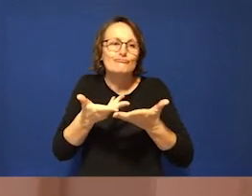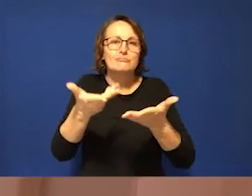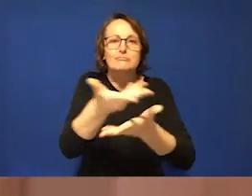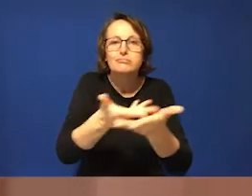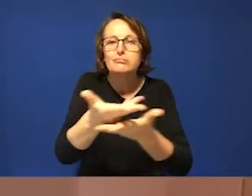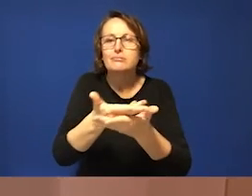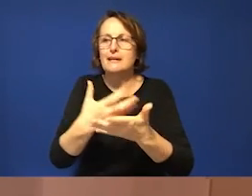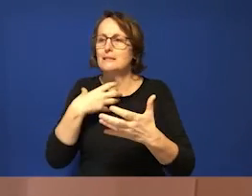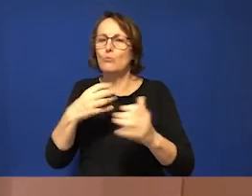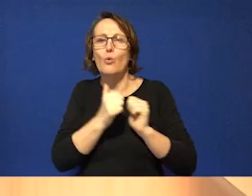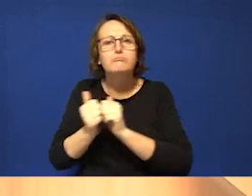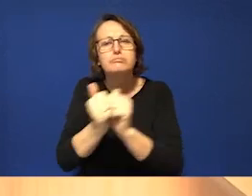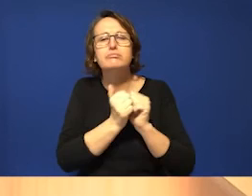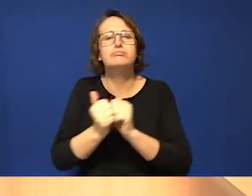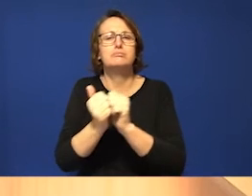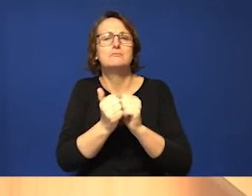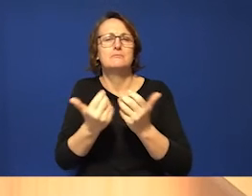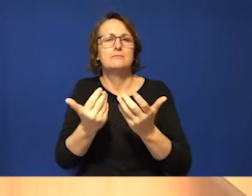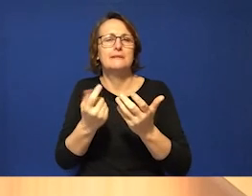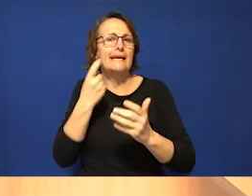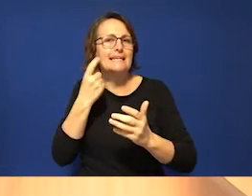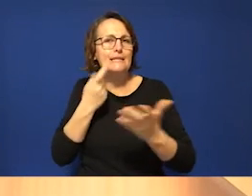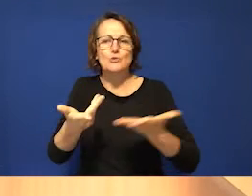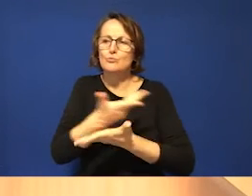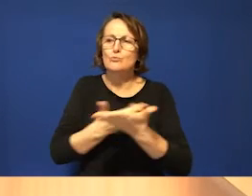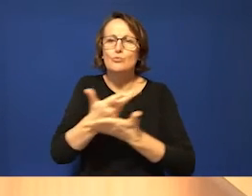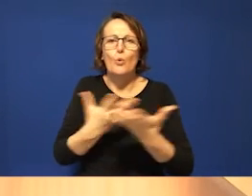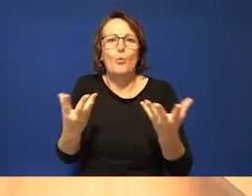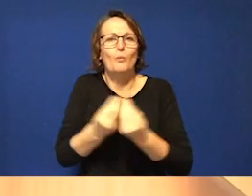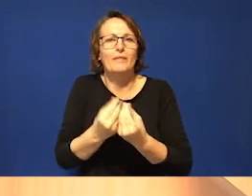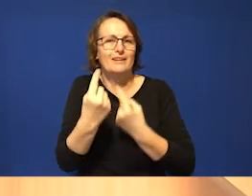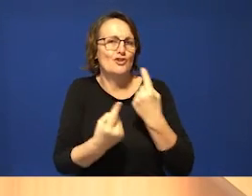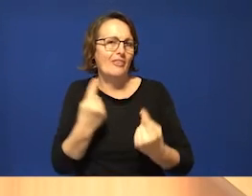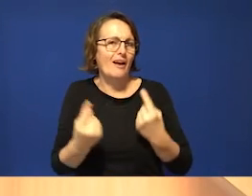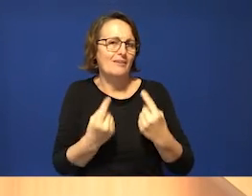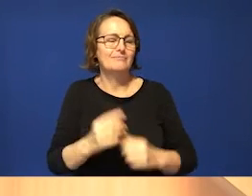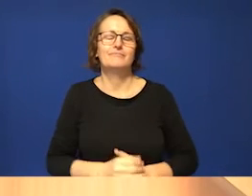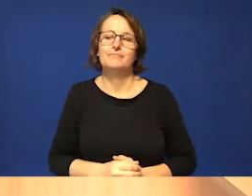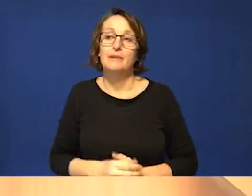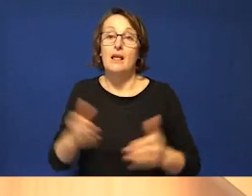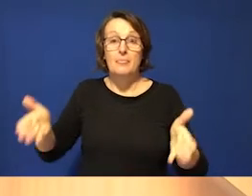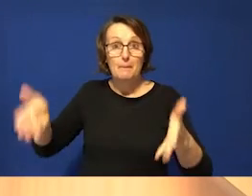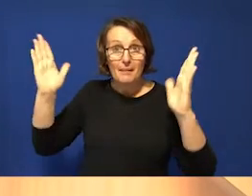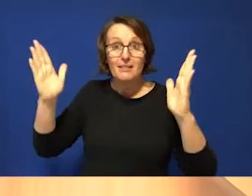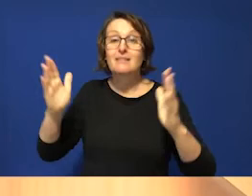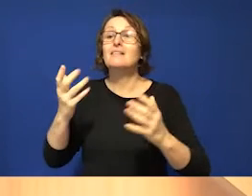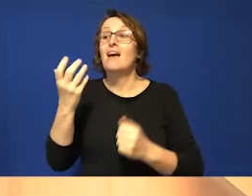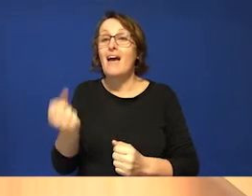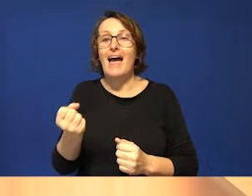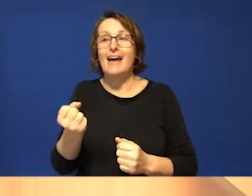it's more collegiate within their parties. And the fact that the building has these serene feel,